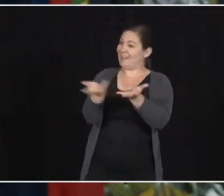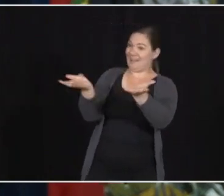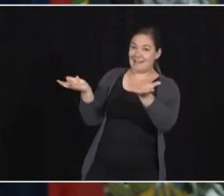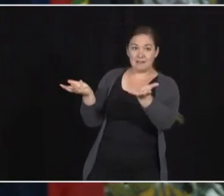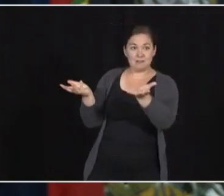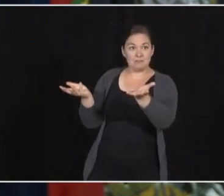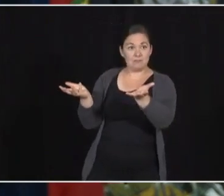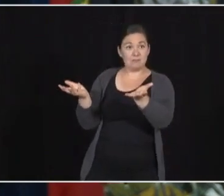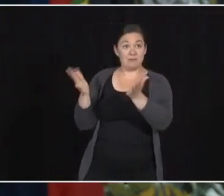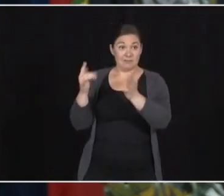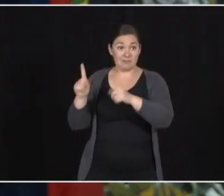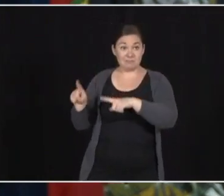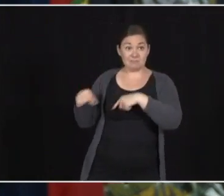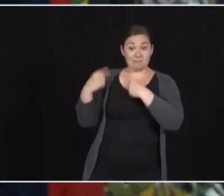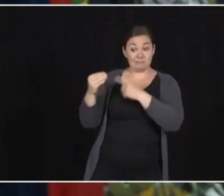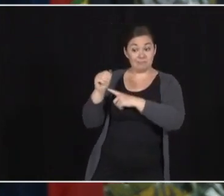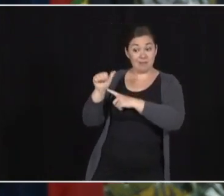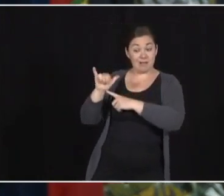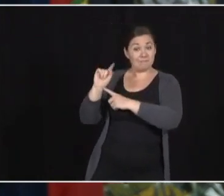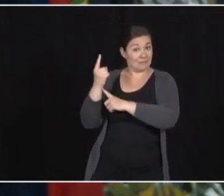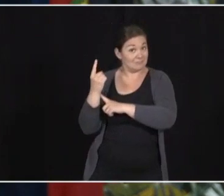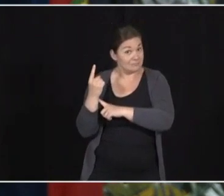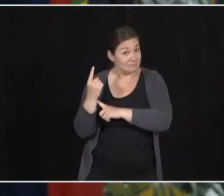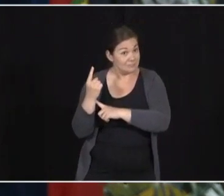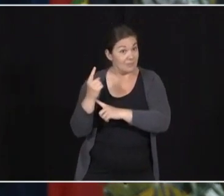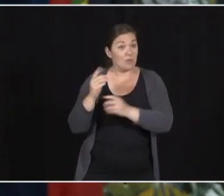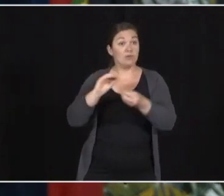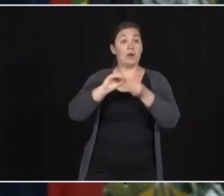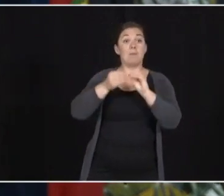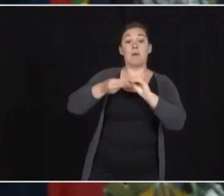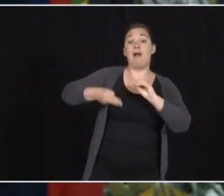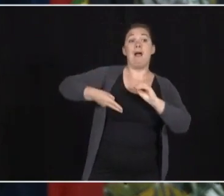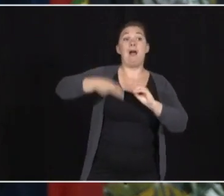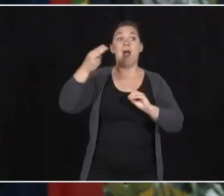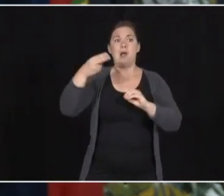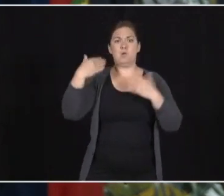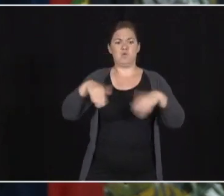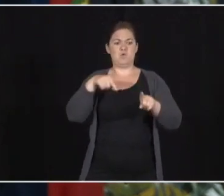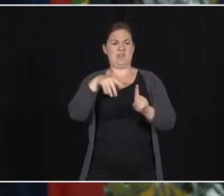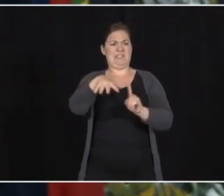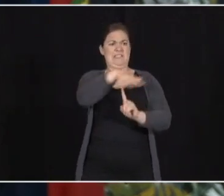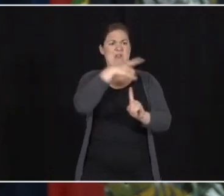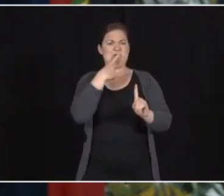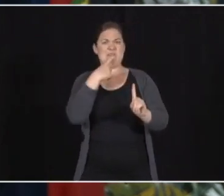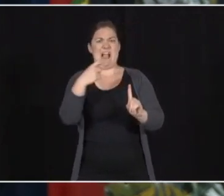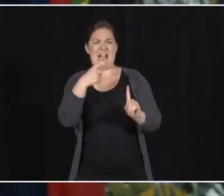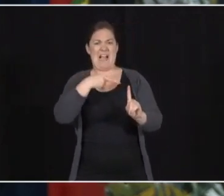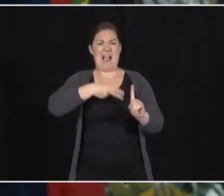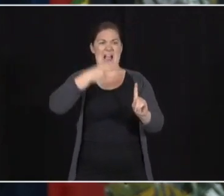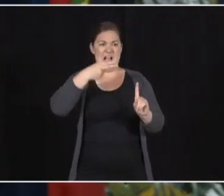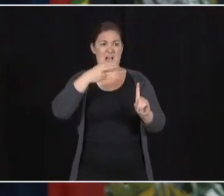high-risk red homes from 35 to 19. That is a 54.3%